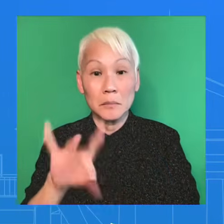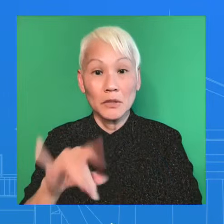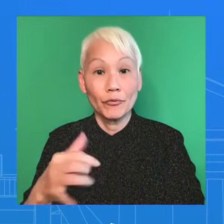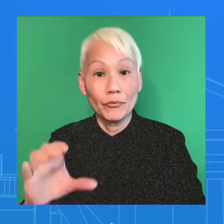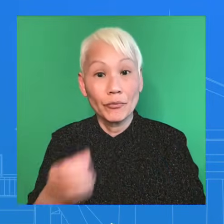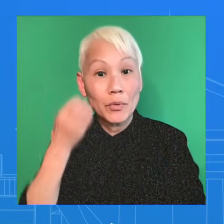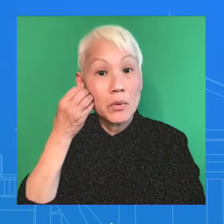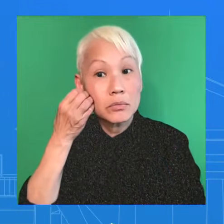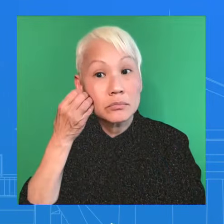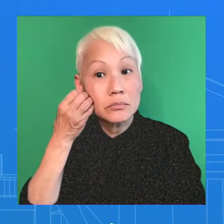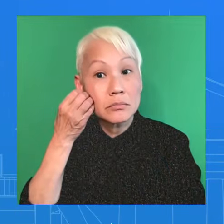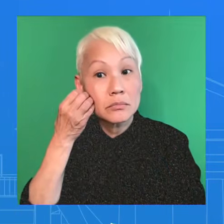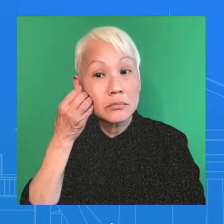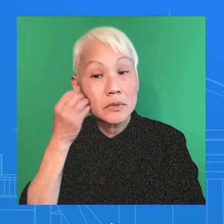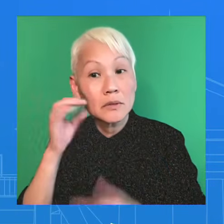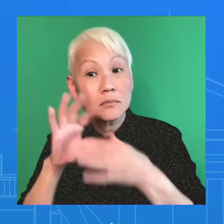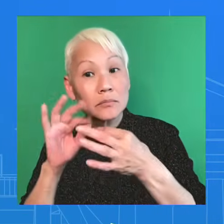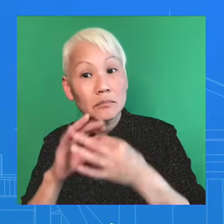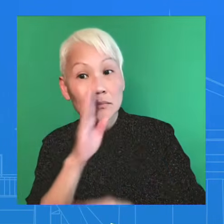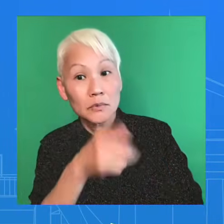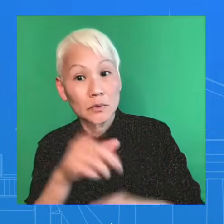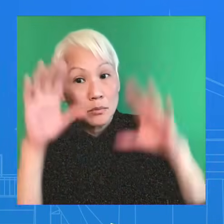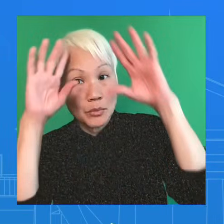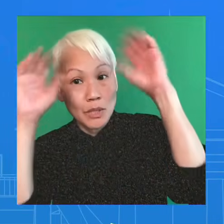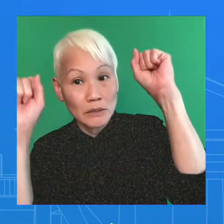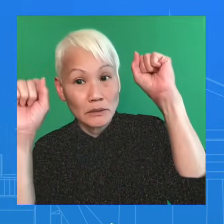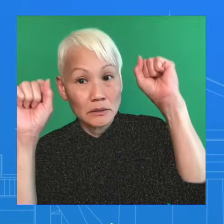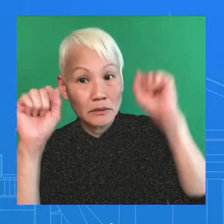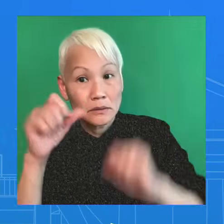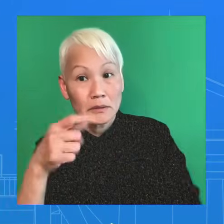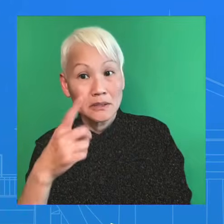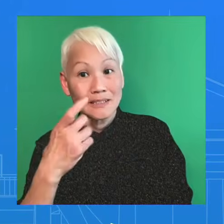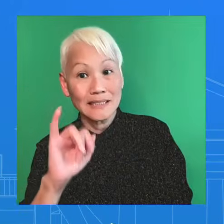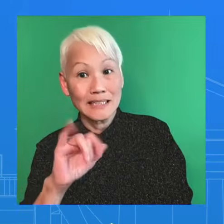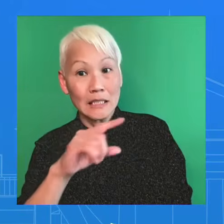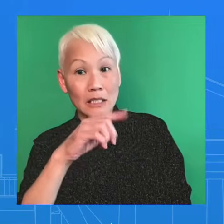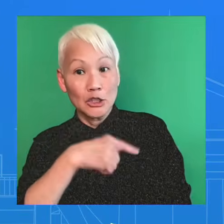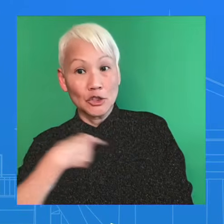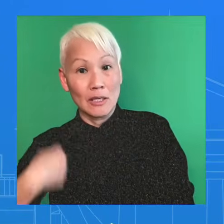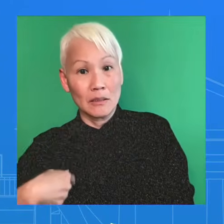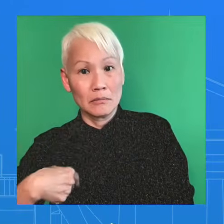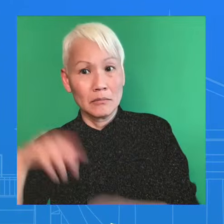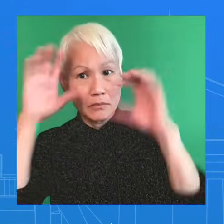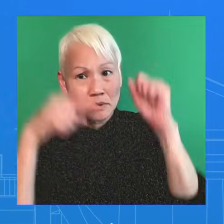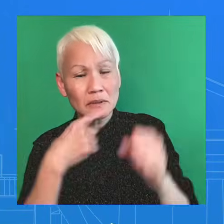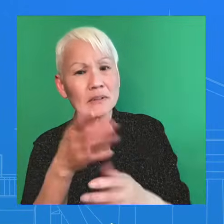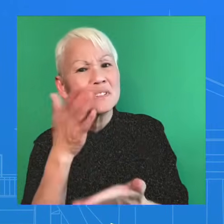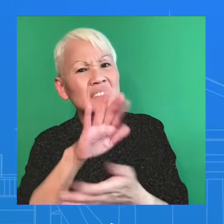and say, "Enough. You can't continue these episodes"? For all the reasons that you talked about earlier,